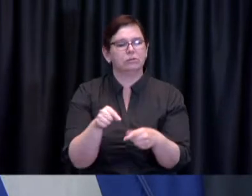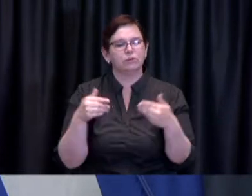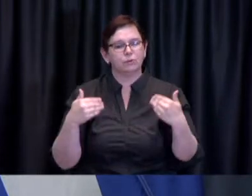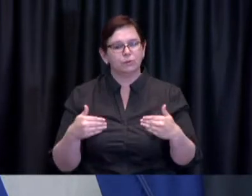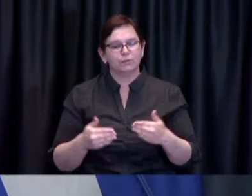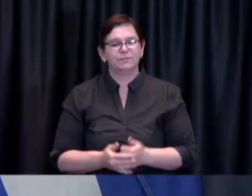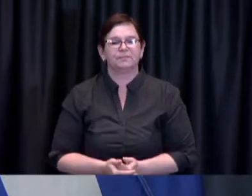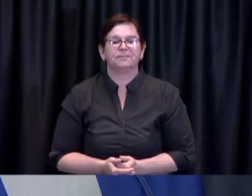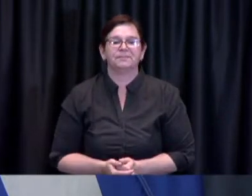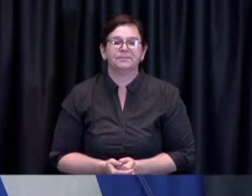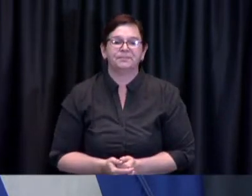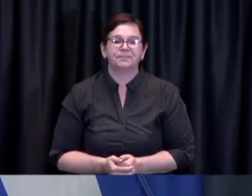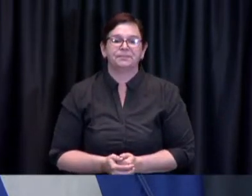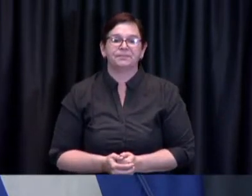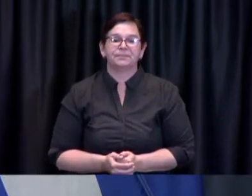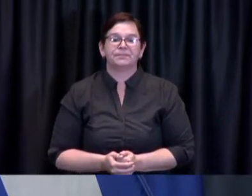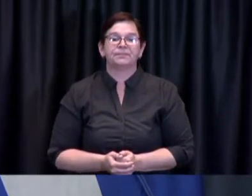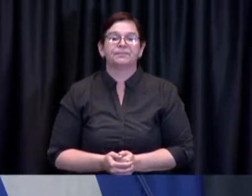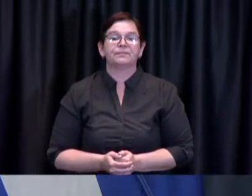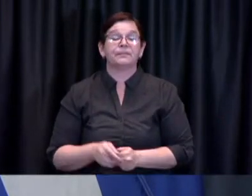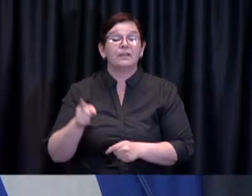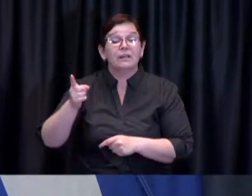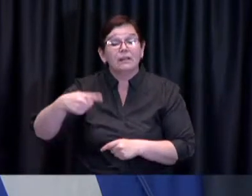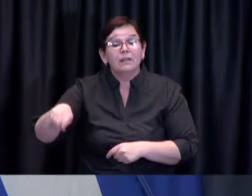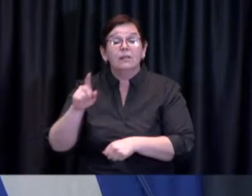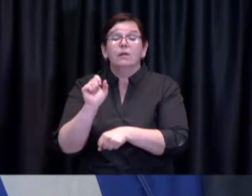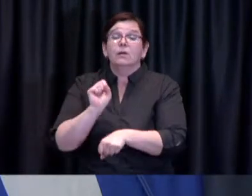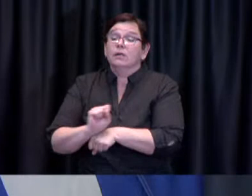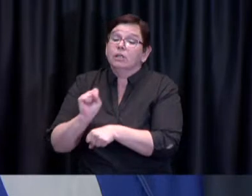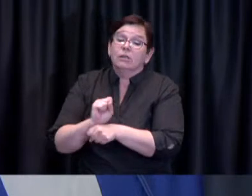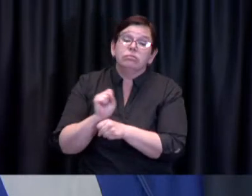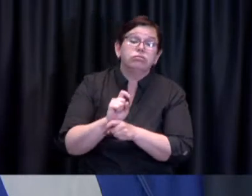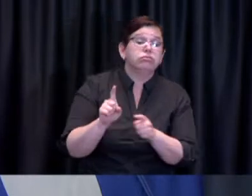whether in acute care long-term care or in community settings